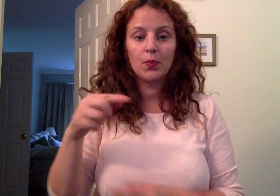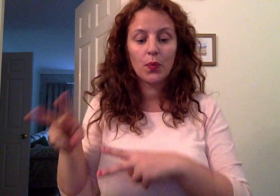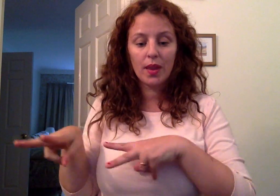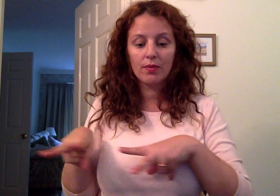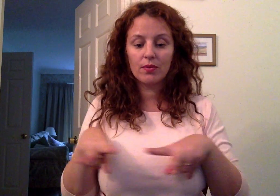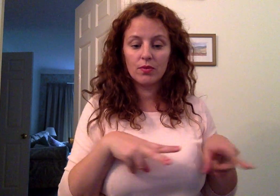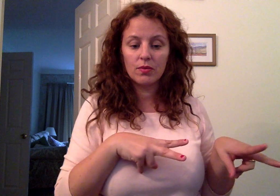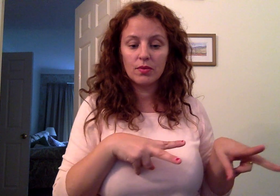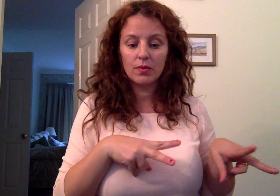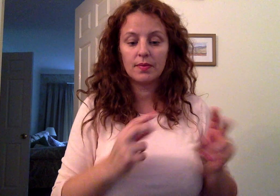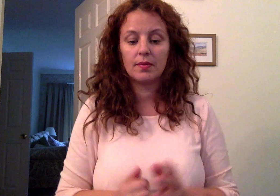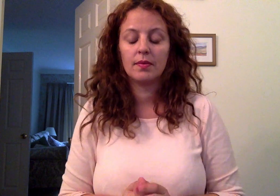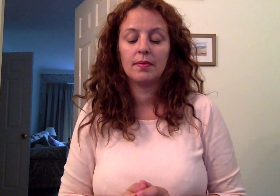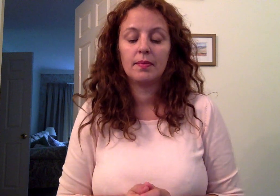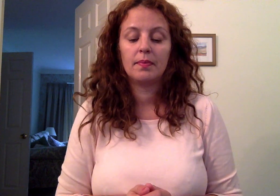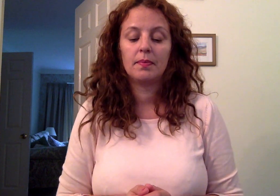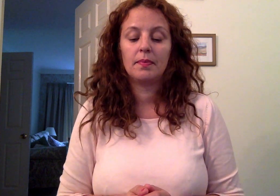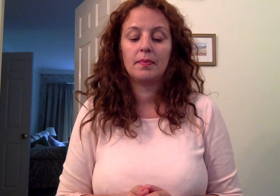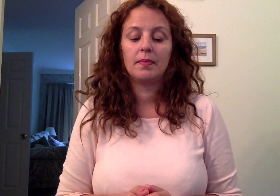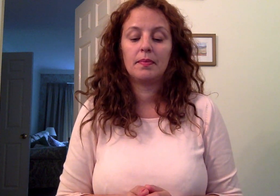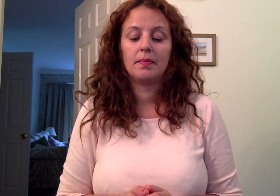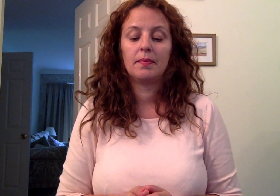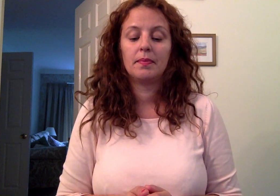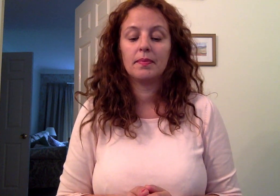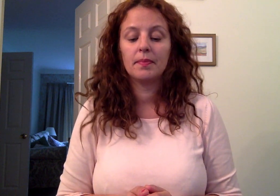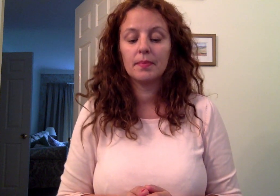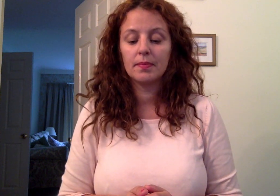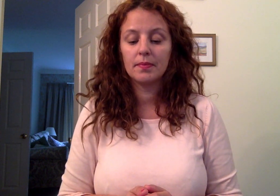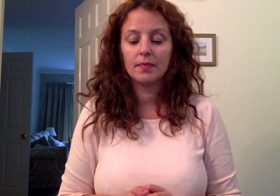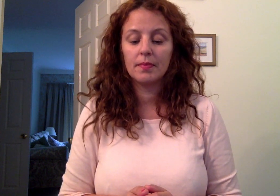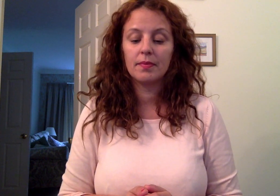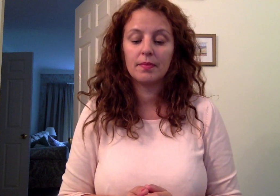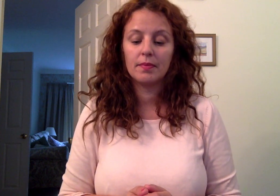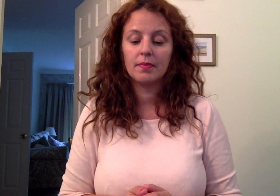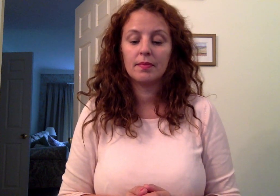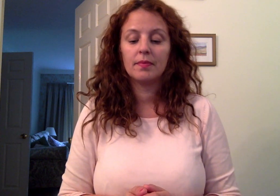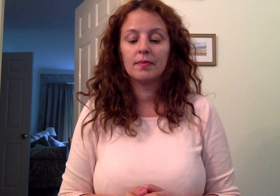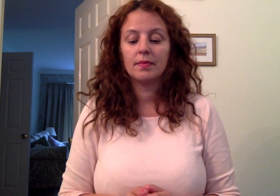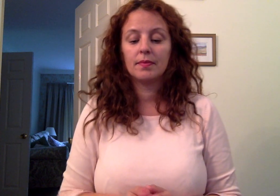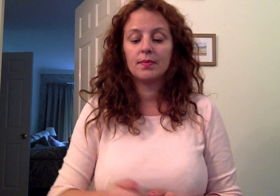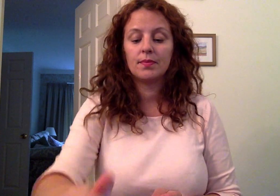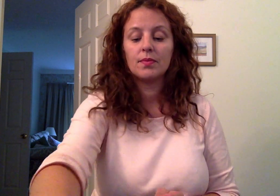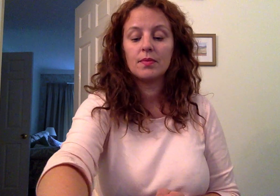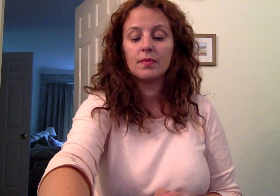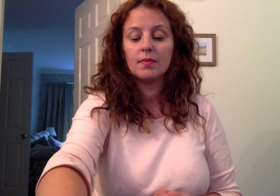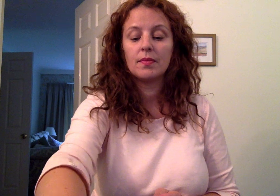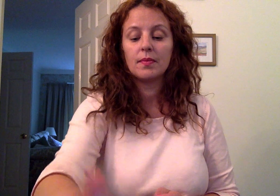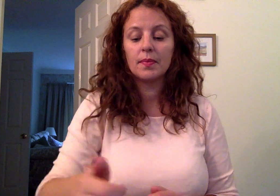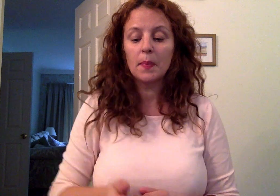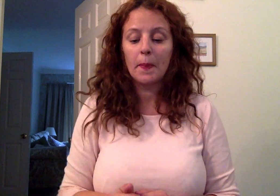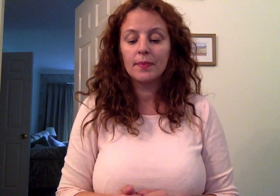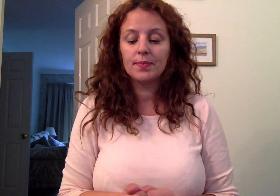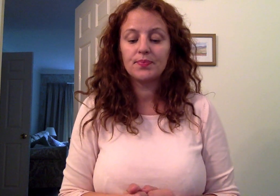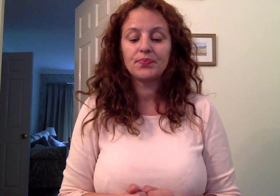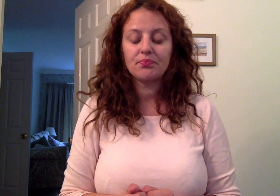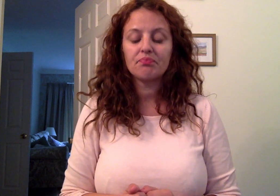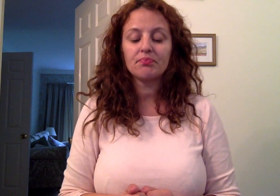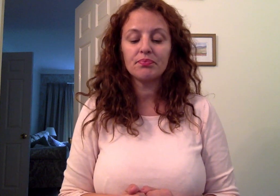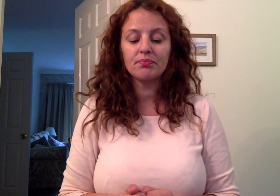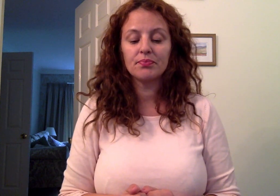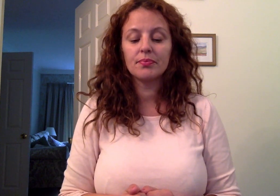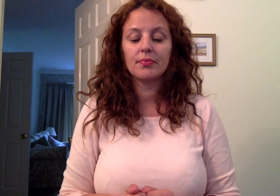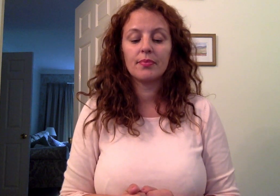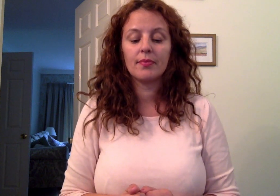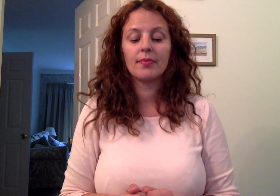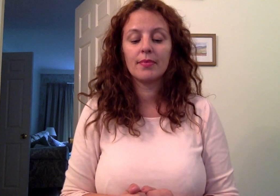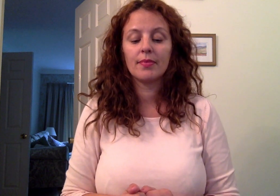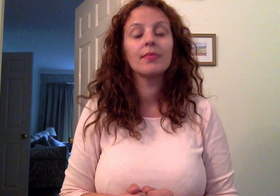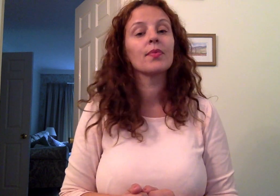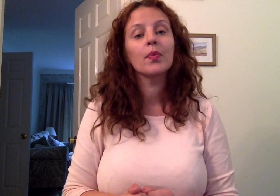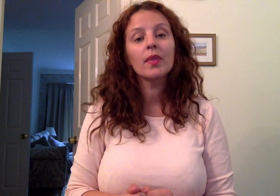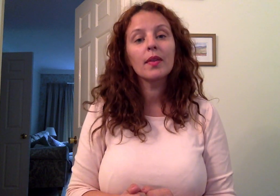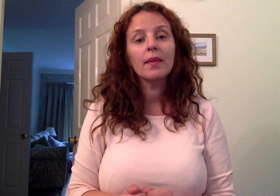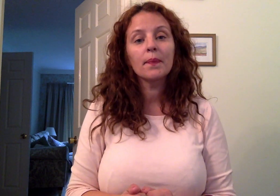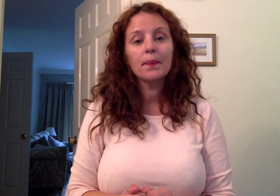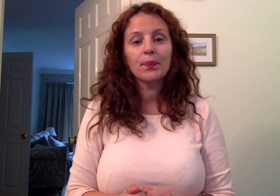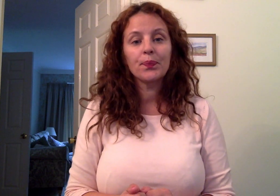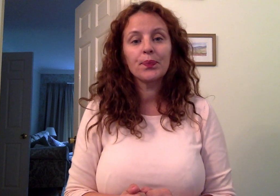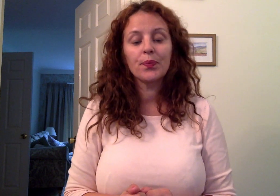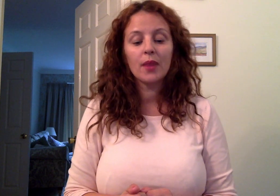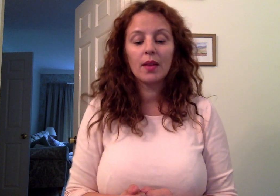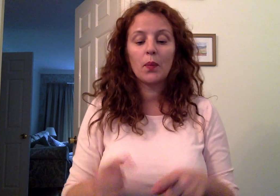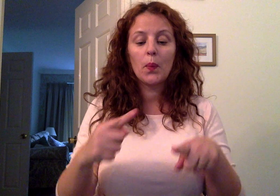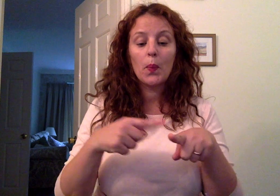Next week I'm travelling to Birmingham to meet up with some Deaf friends from a previous Deaf club.